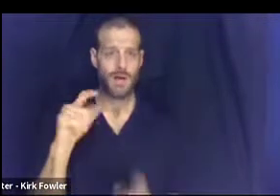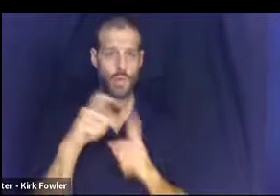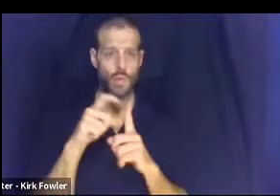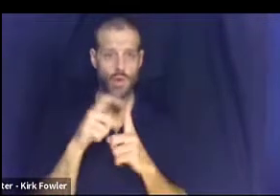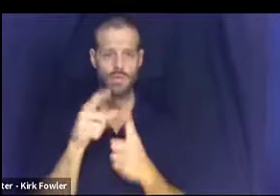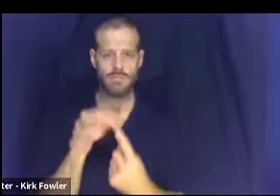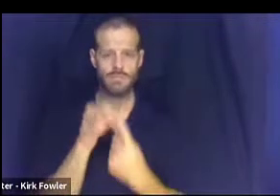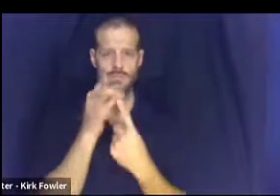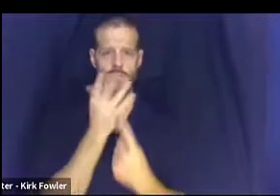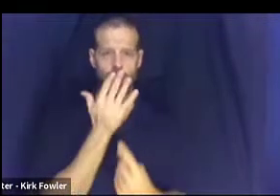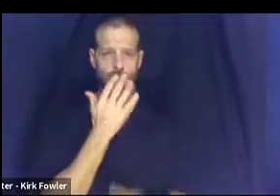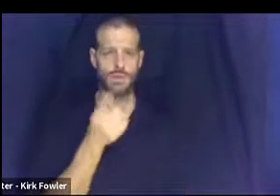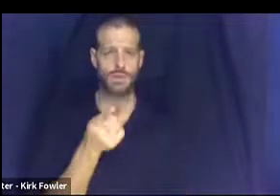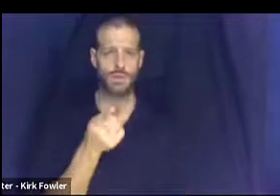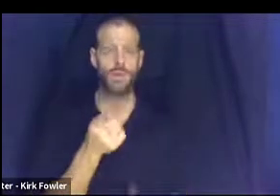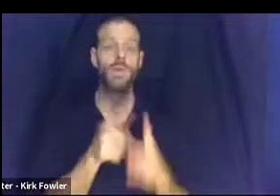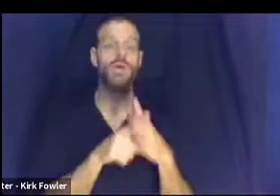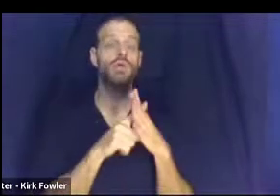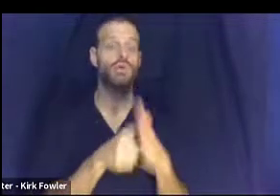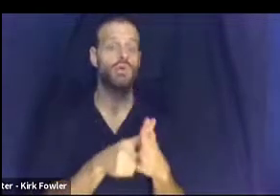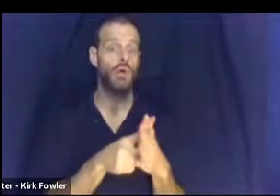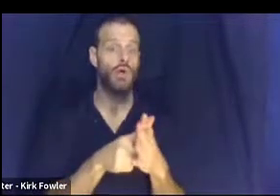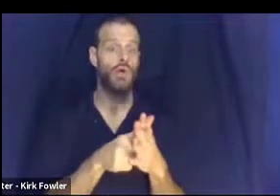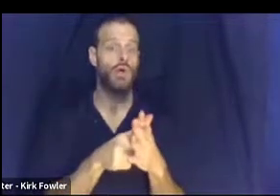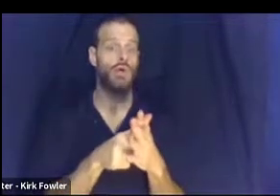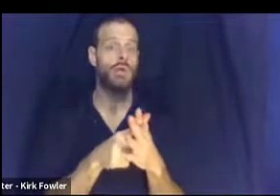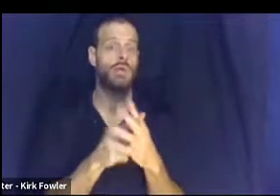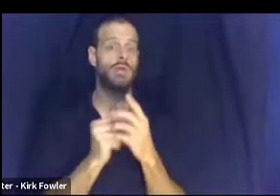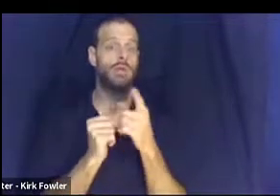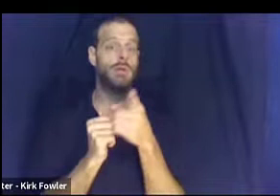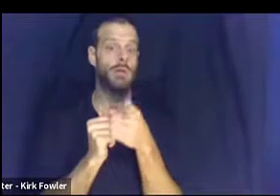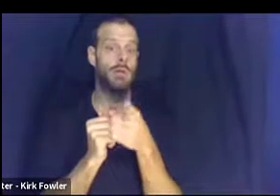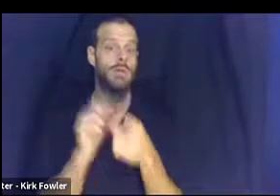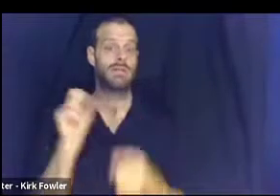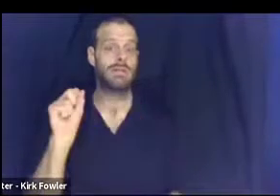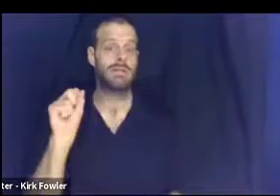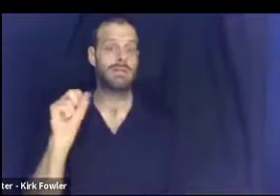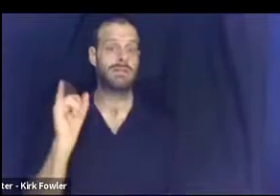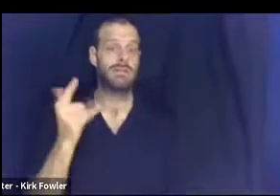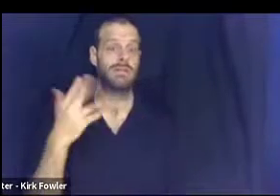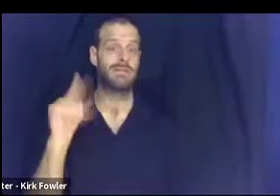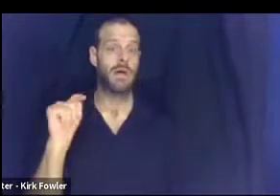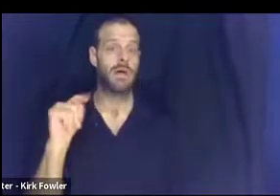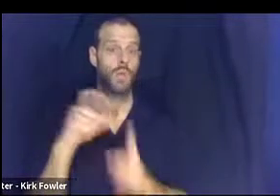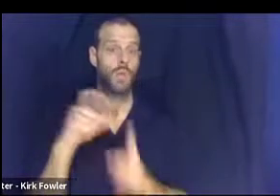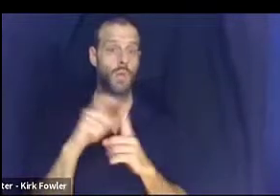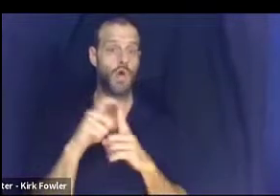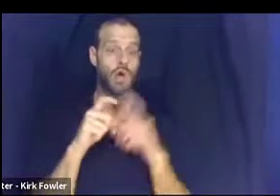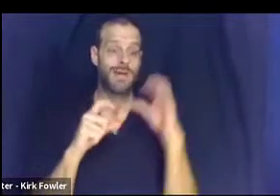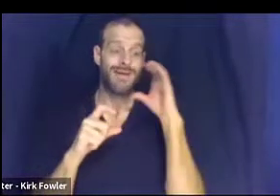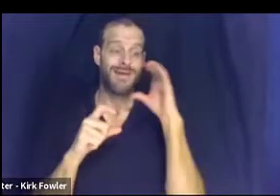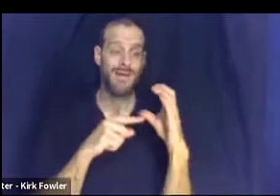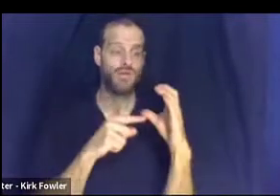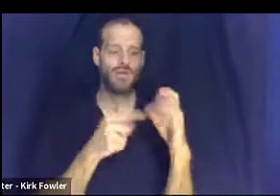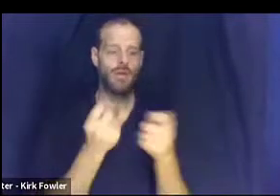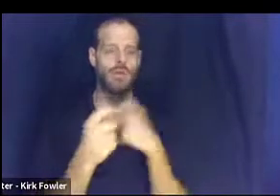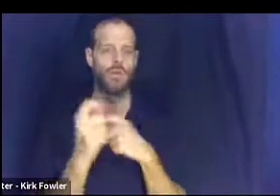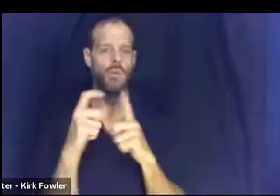So, we could start to substitute out sight words for images, if your student's ready for that. And ultimately,